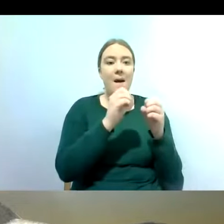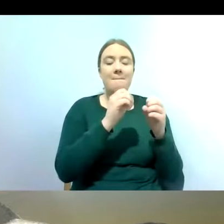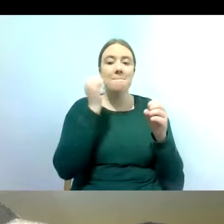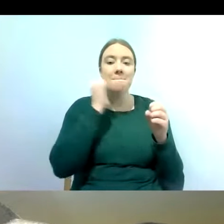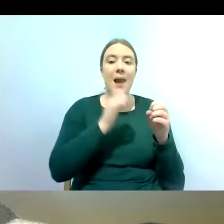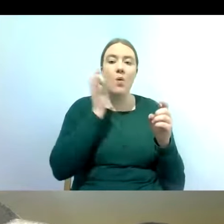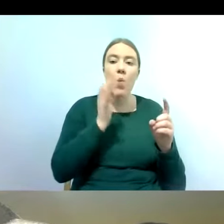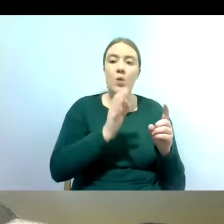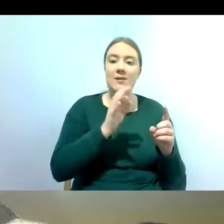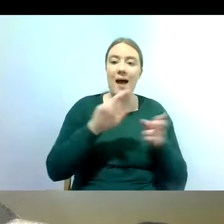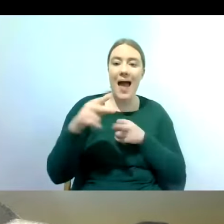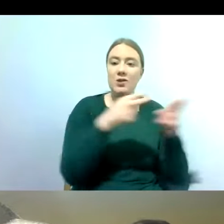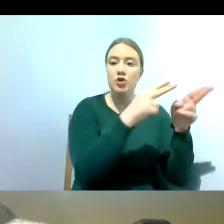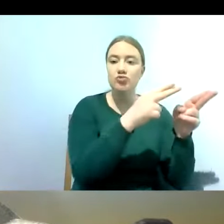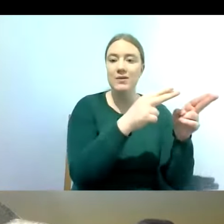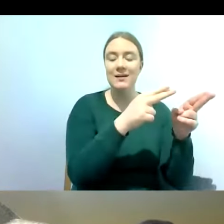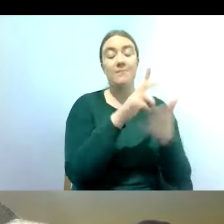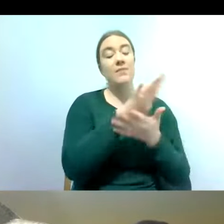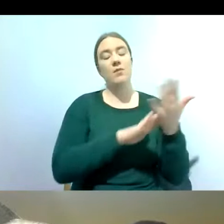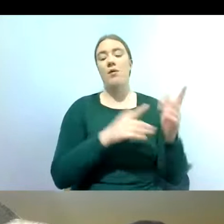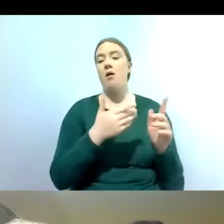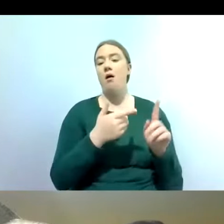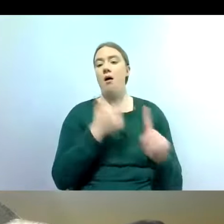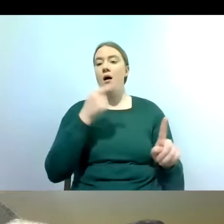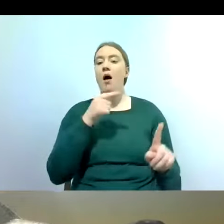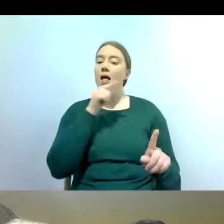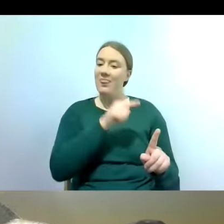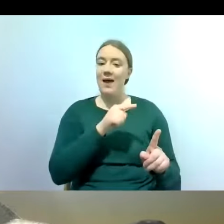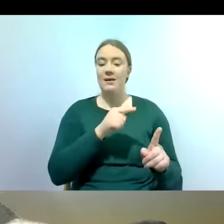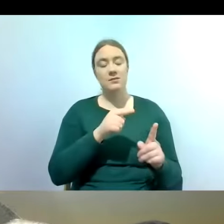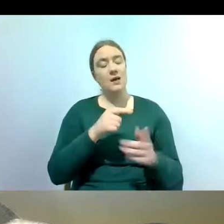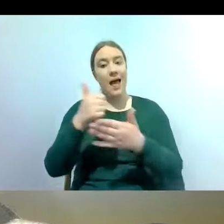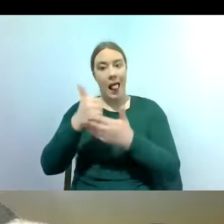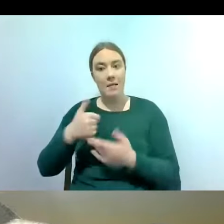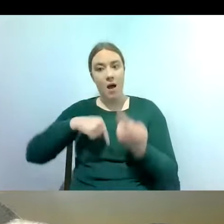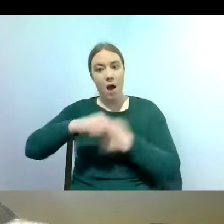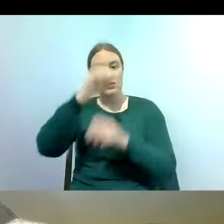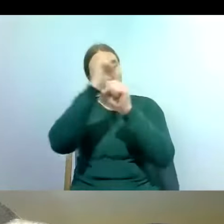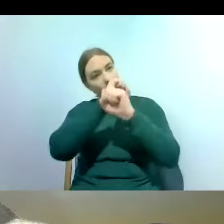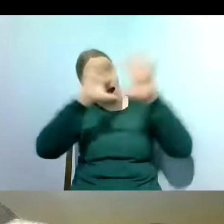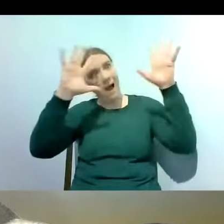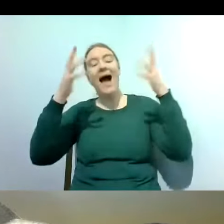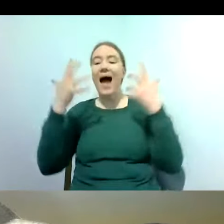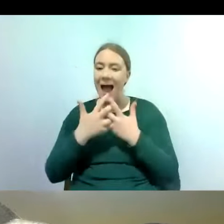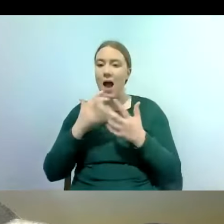movements represent a substantial new body of knowledge into how fish how shall use marine